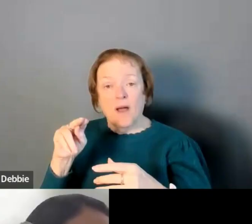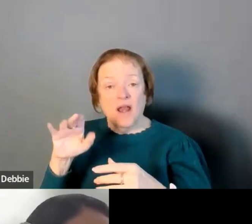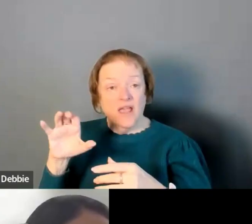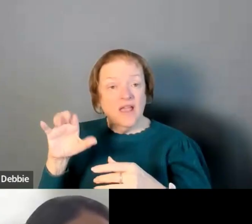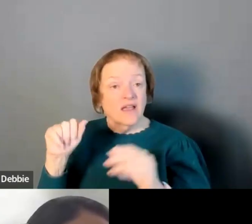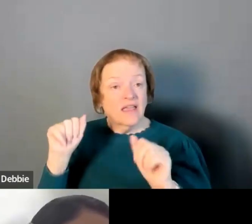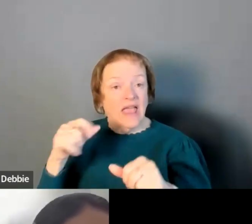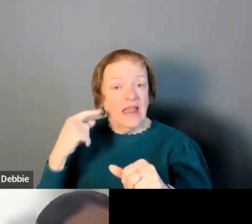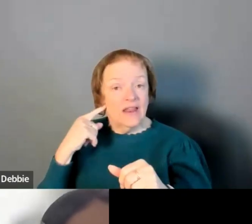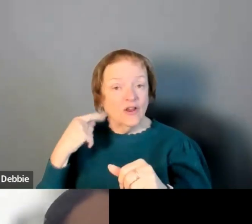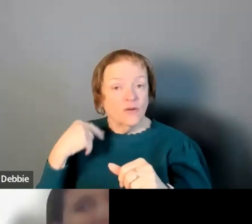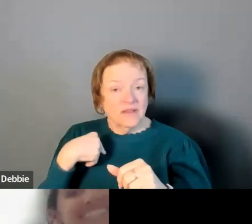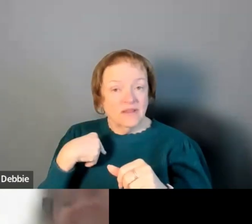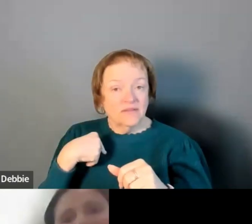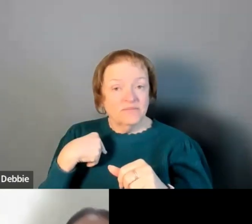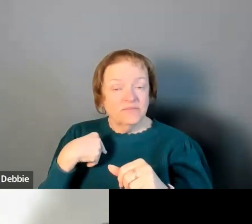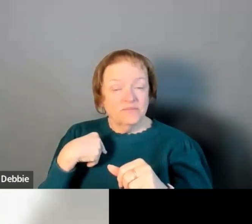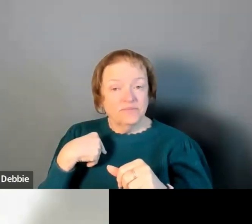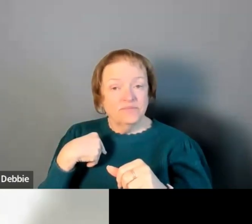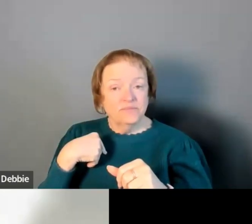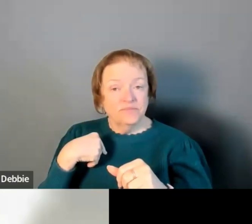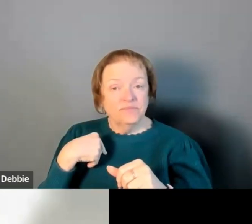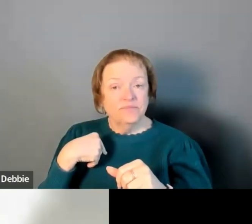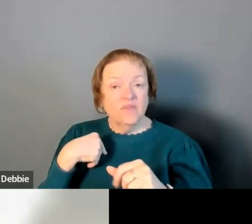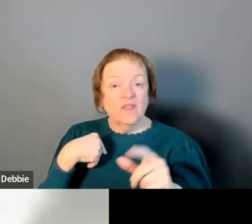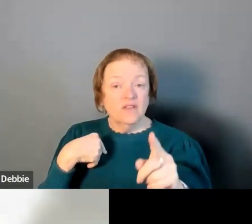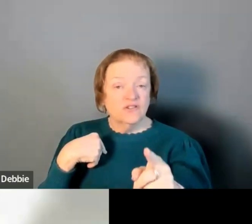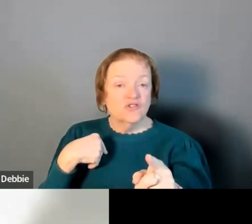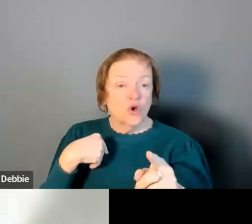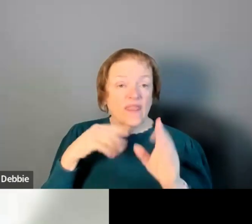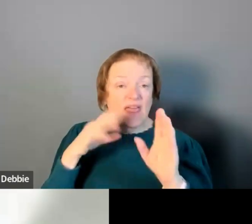So, you can this is a troubleshooter, so you can say.